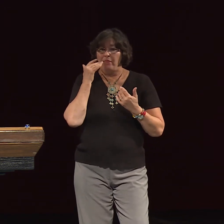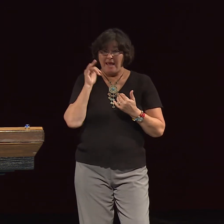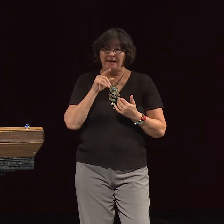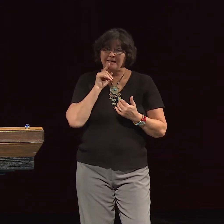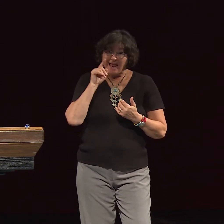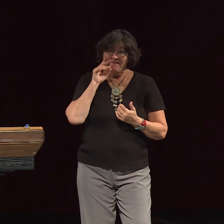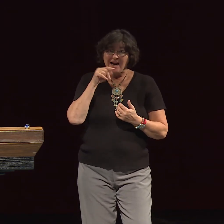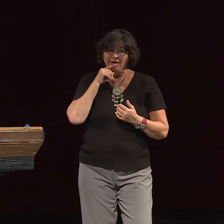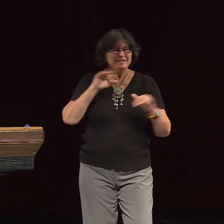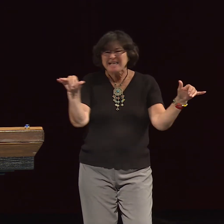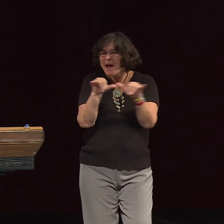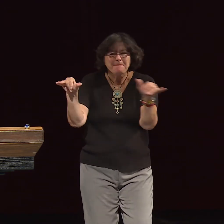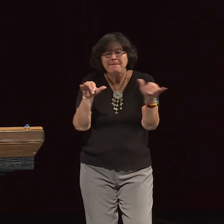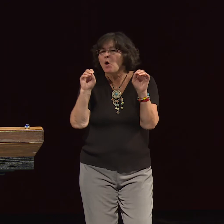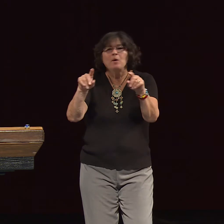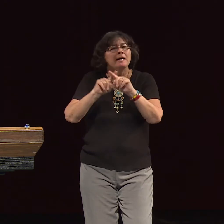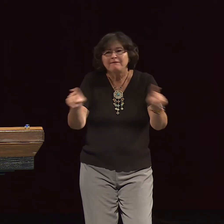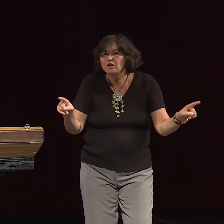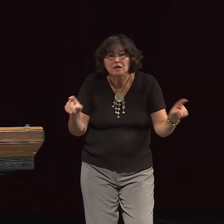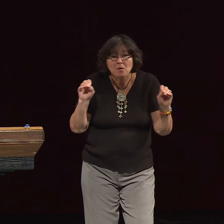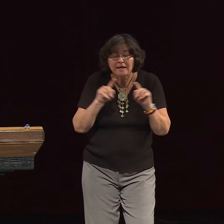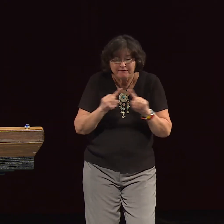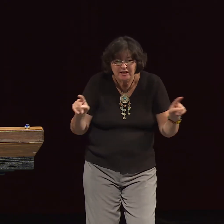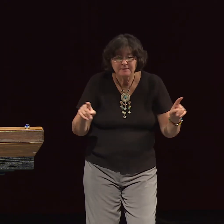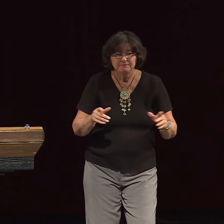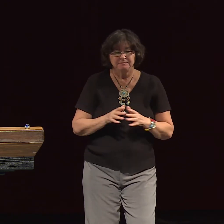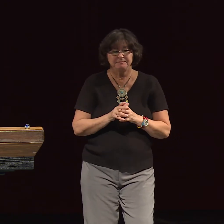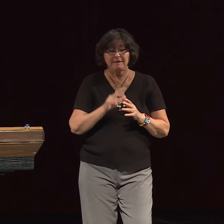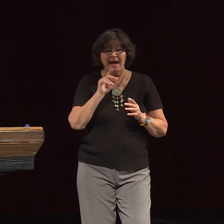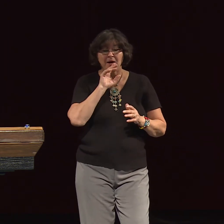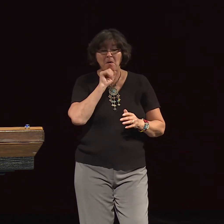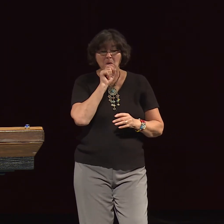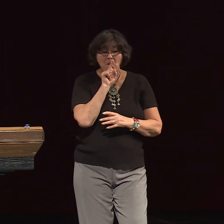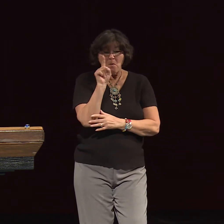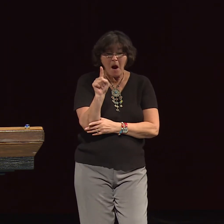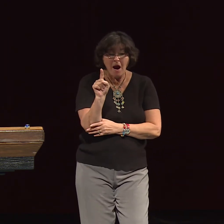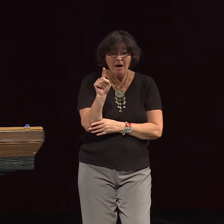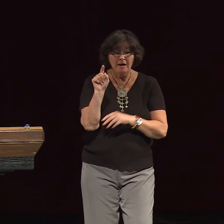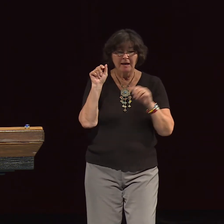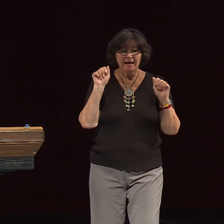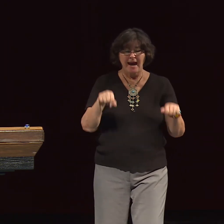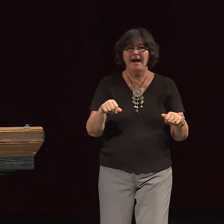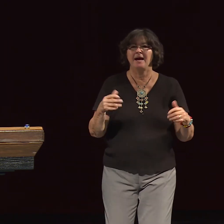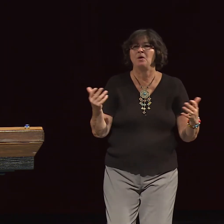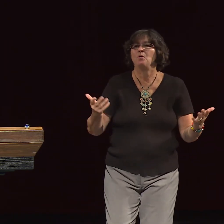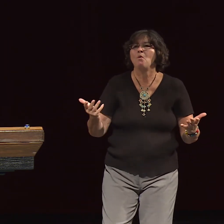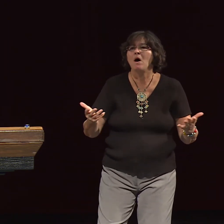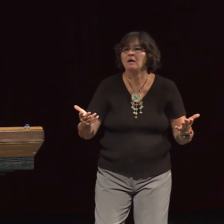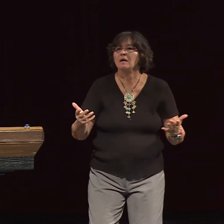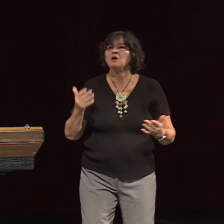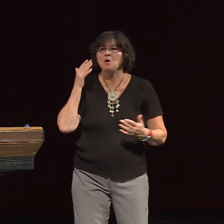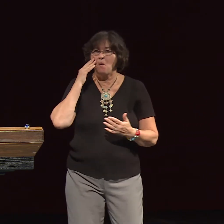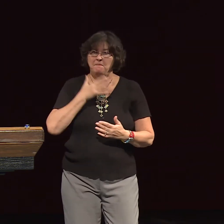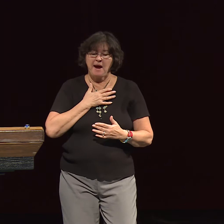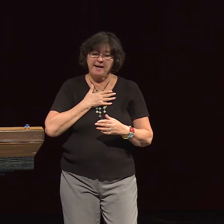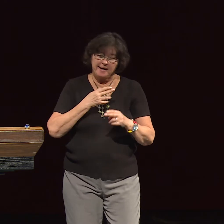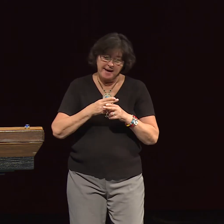And often parents don't know that this babbling or baby talk is the same for deaf children and hearing children.